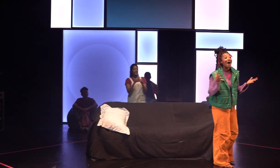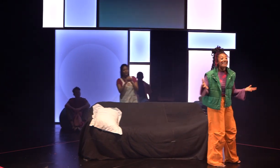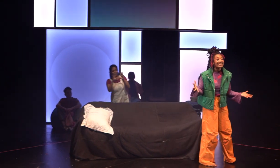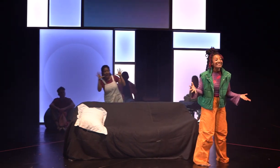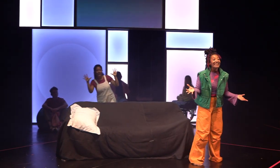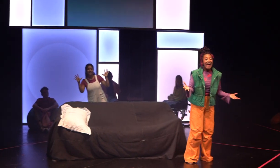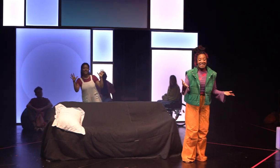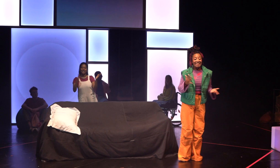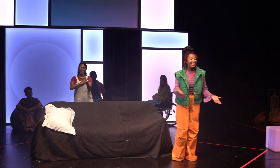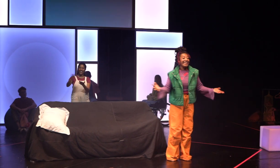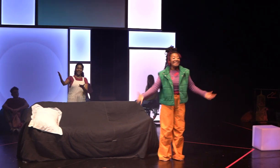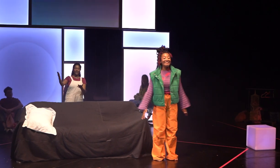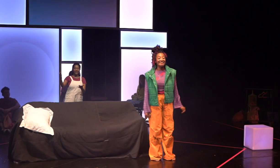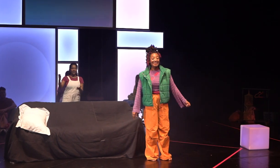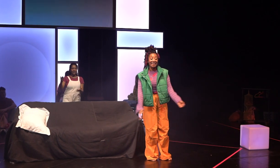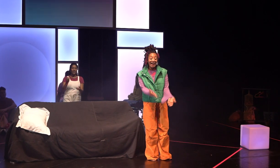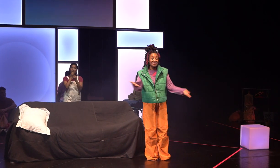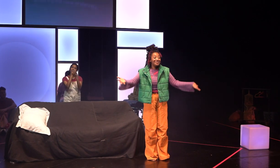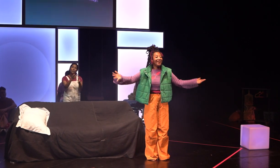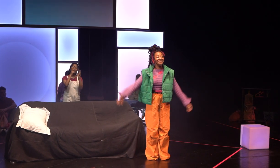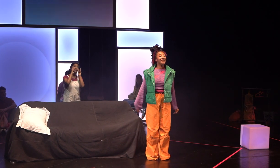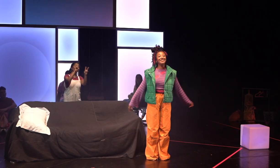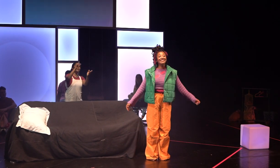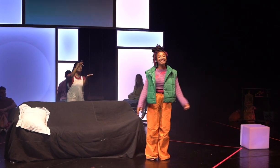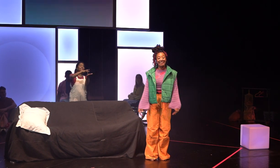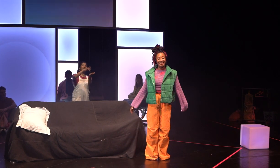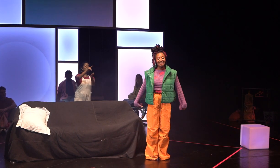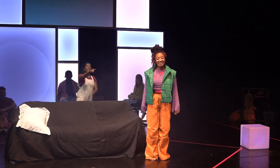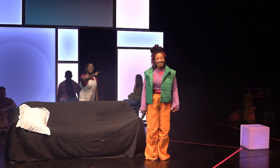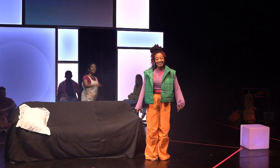bright and clean, and it has a great view of the city.